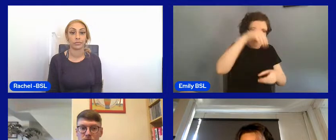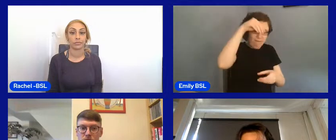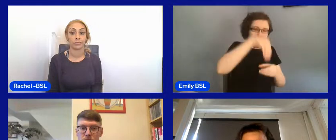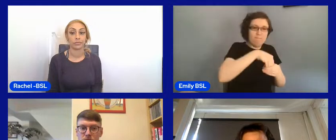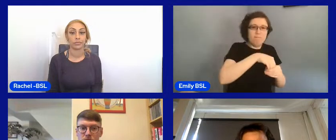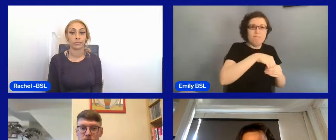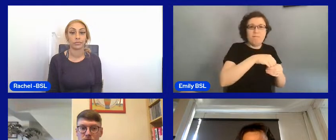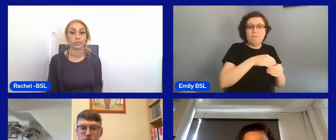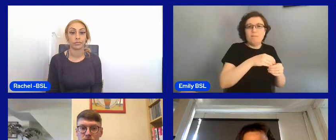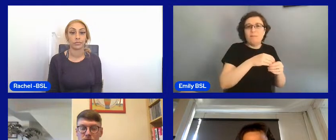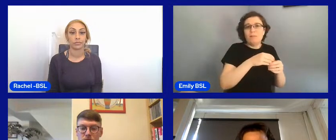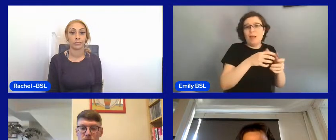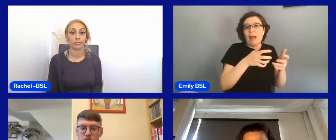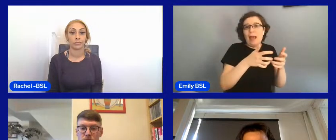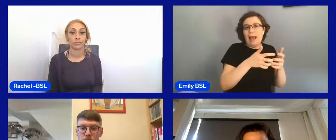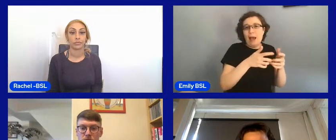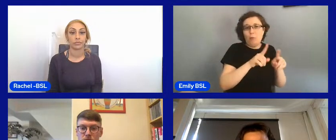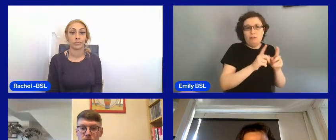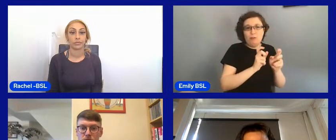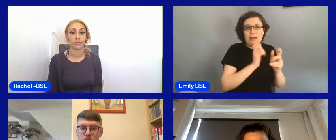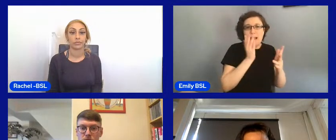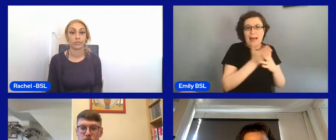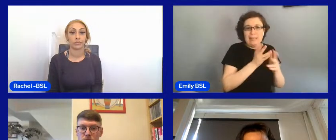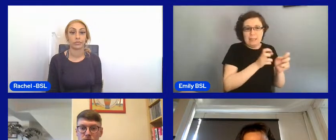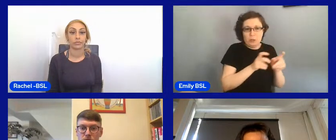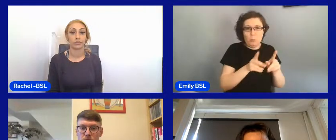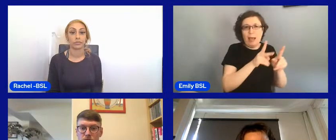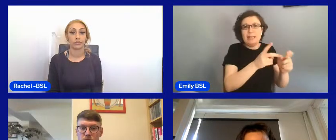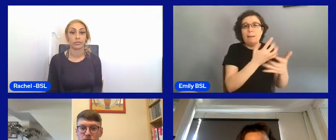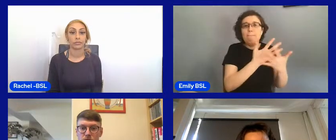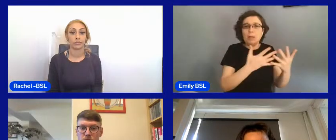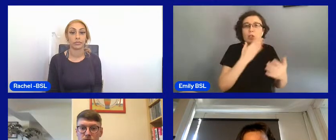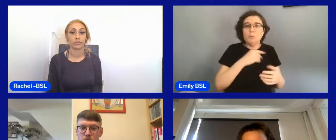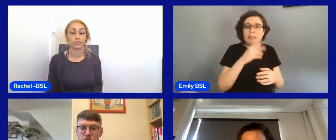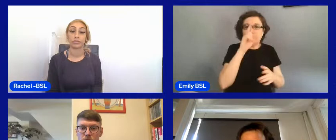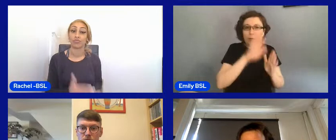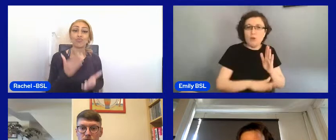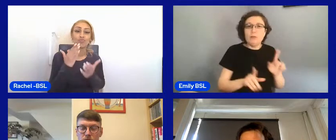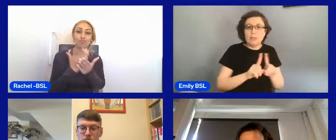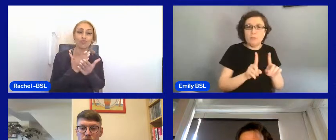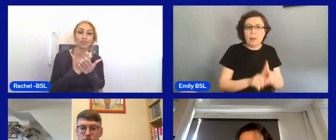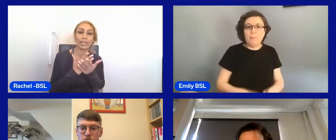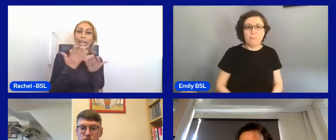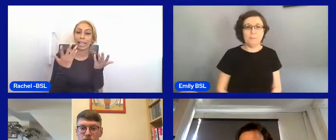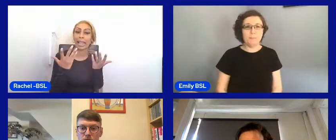AI content, and looking at how we can make it more inclusive by accessibility routes, multi-user generation.